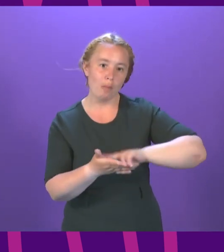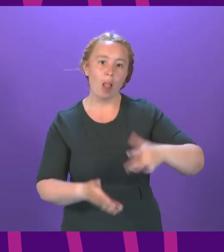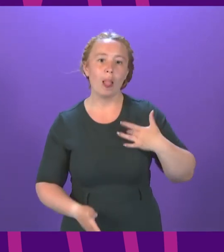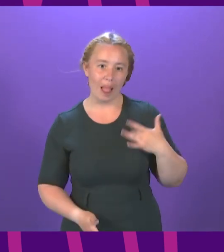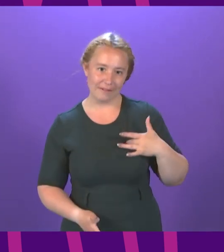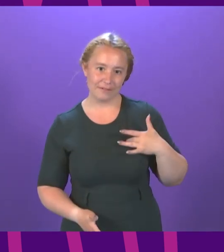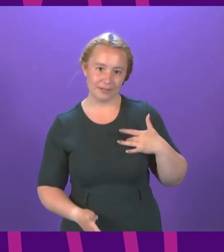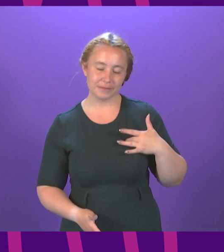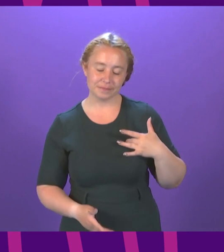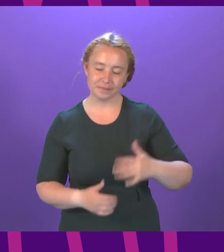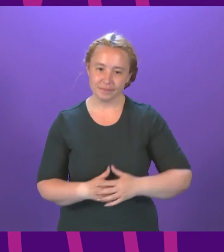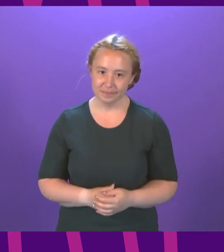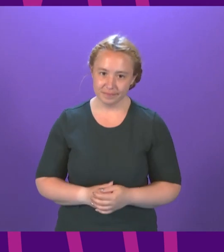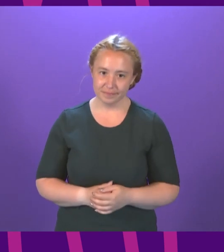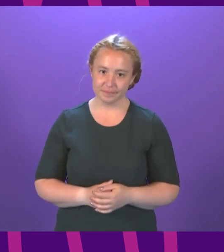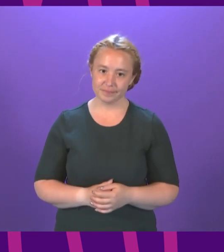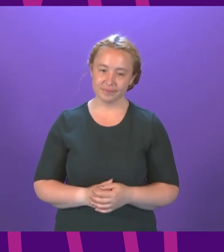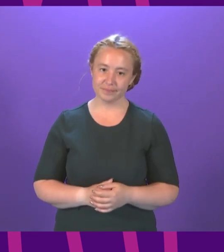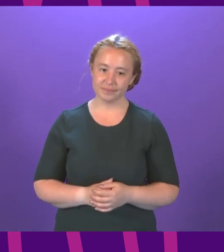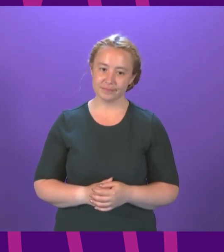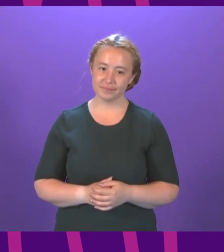lift the restrictions to enable them to do so.